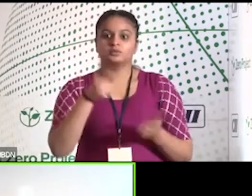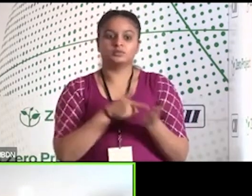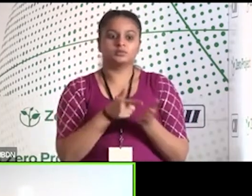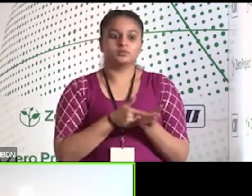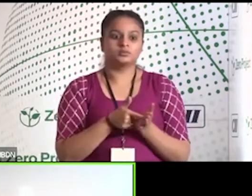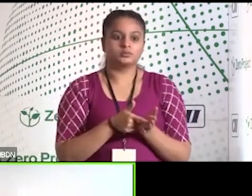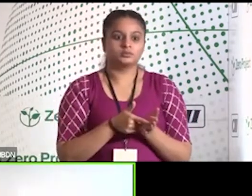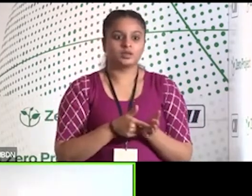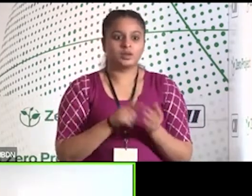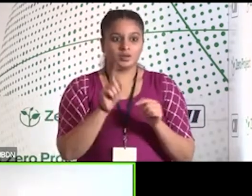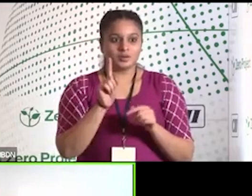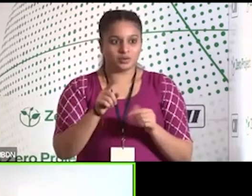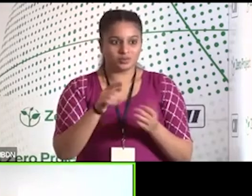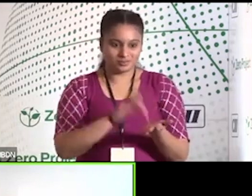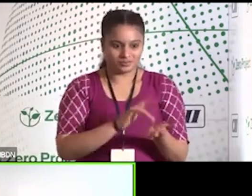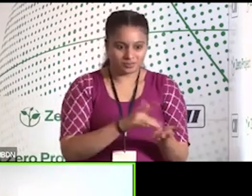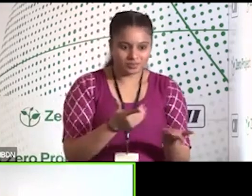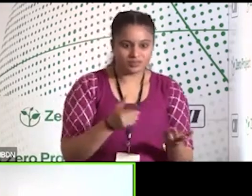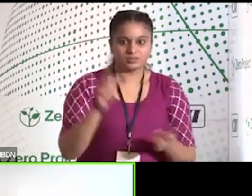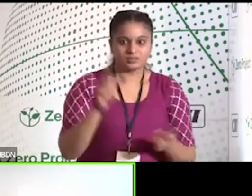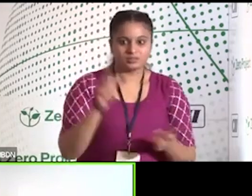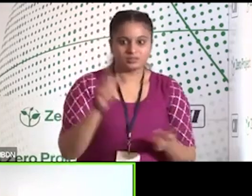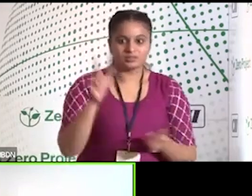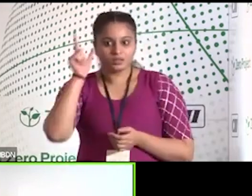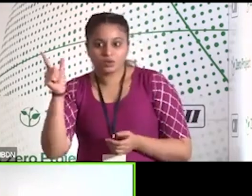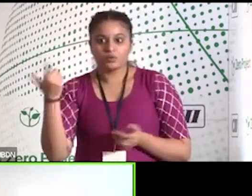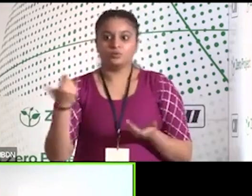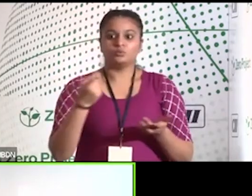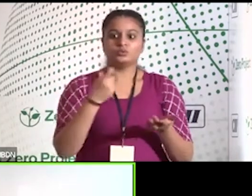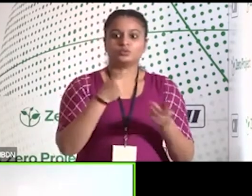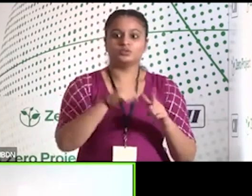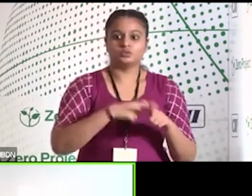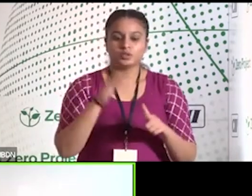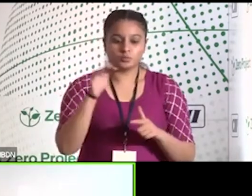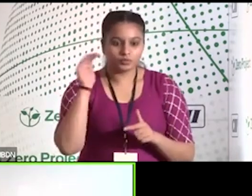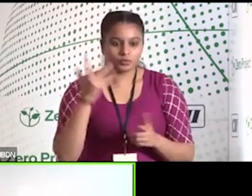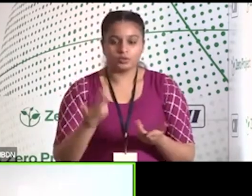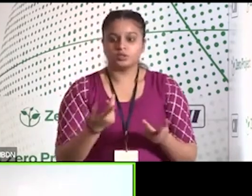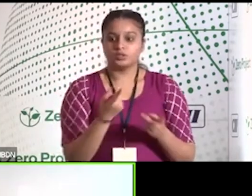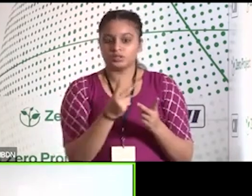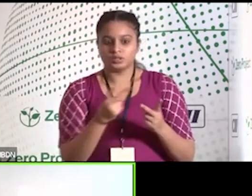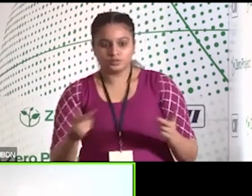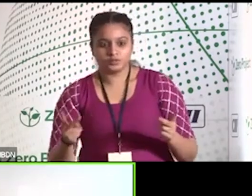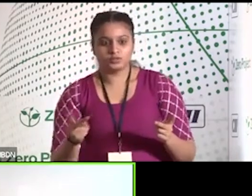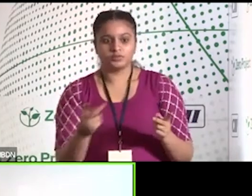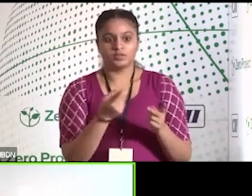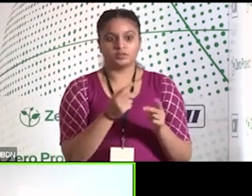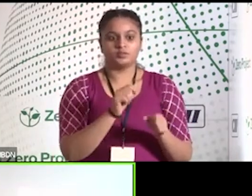but also in Lucknow or Jaipur, or eventually every unit is